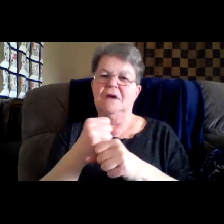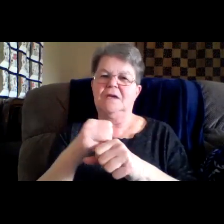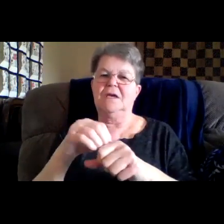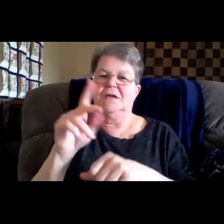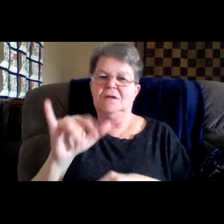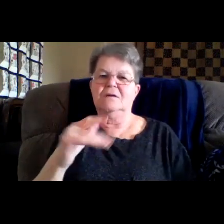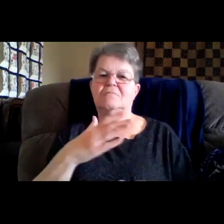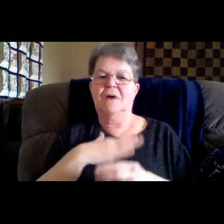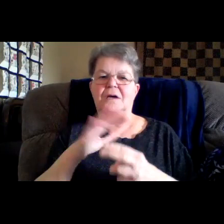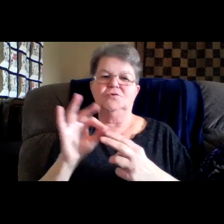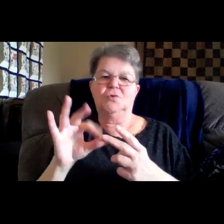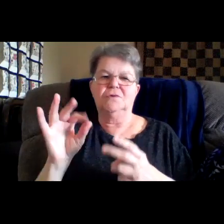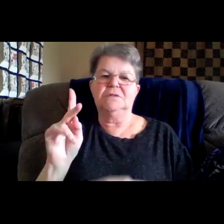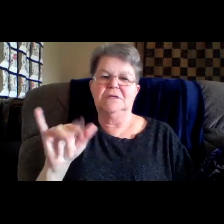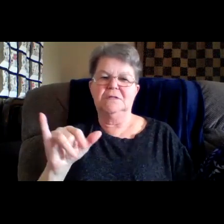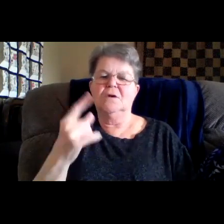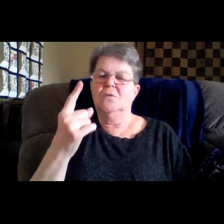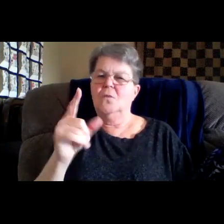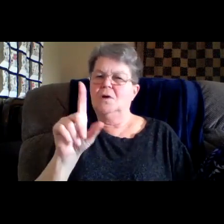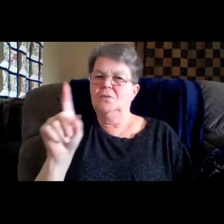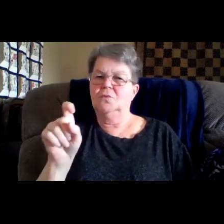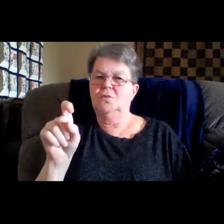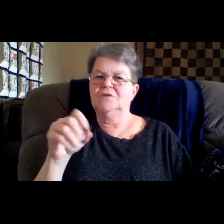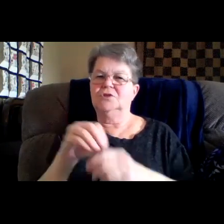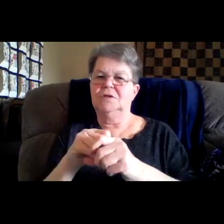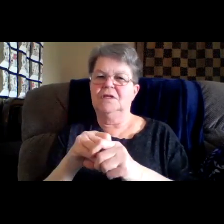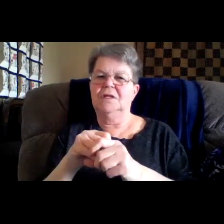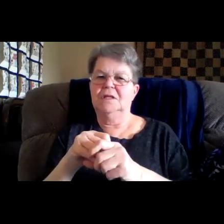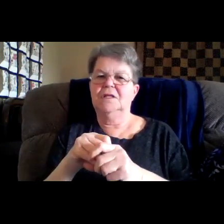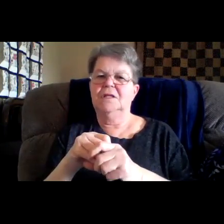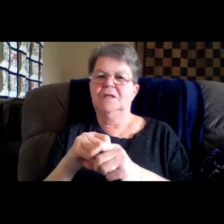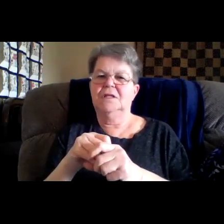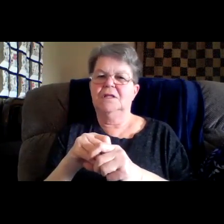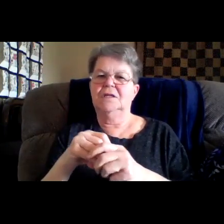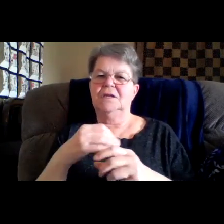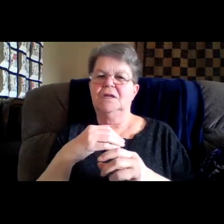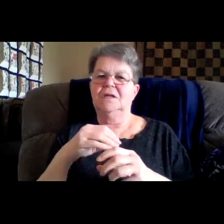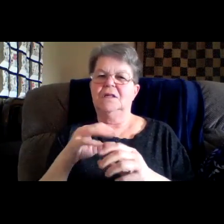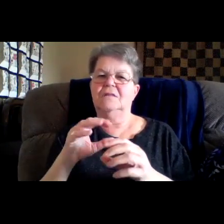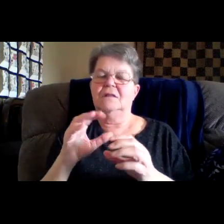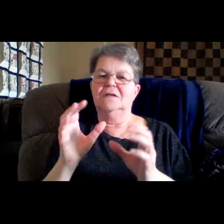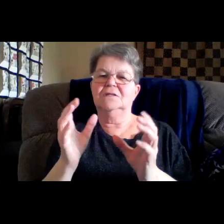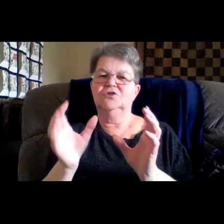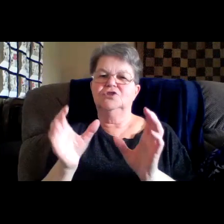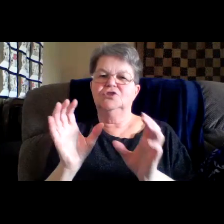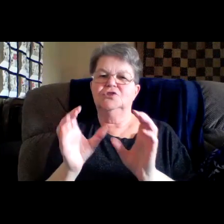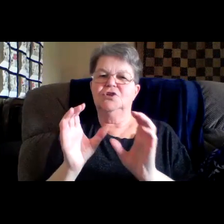And I did see one question in the Q&A that had wanted to address, and Morgan and Tina and Leonard